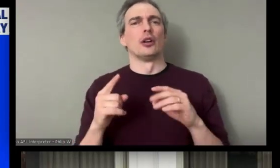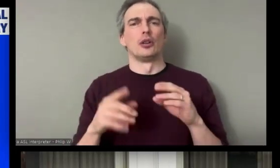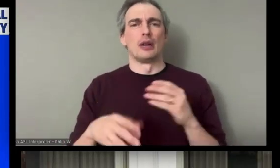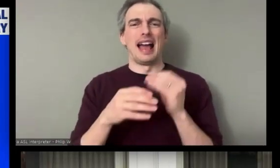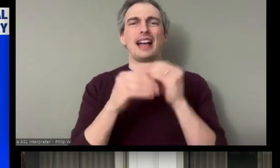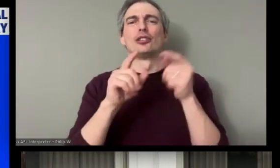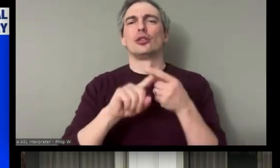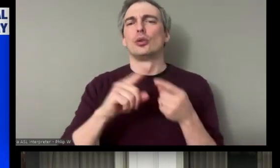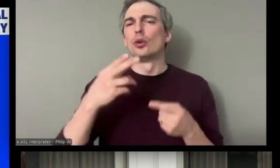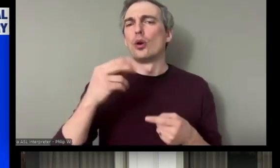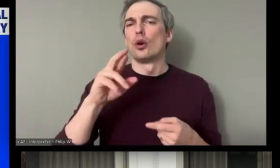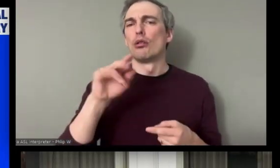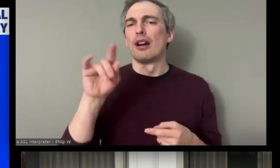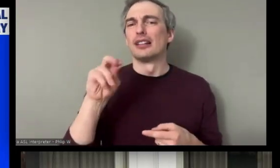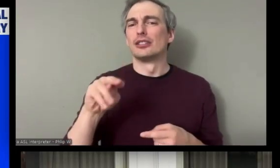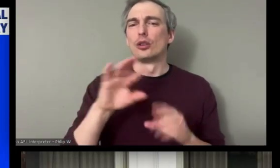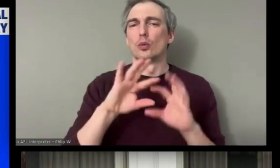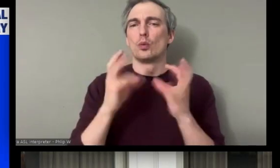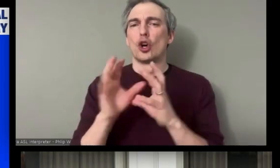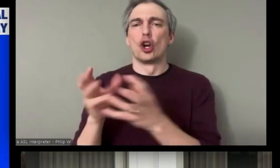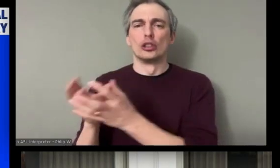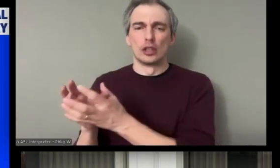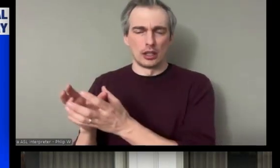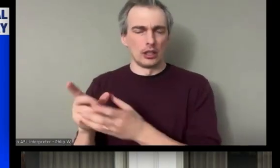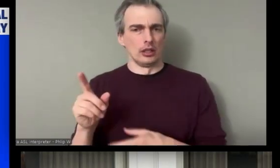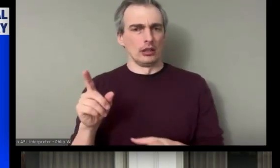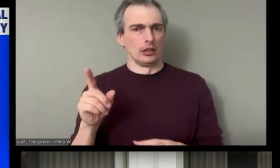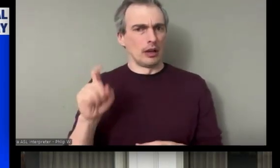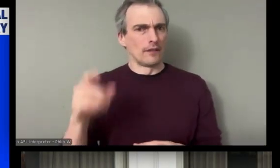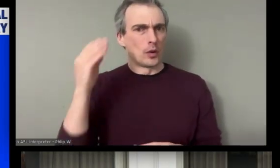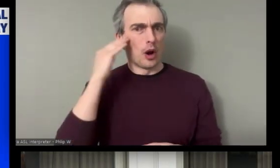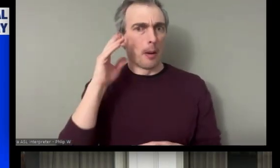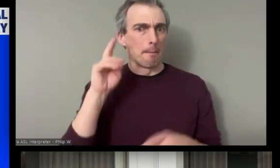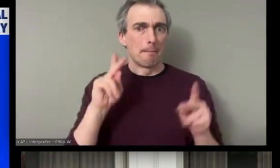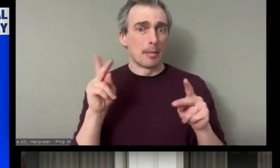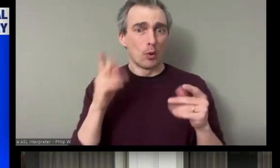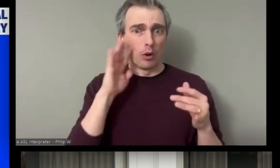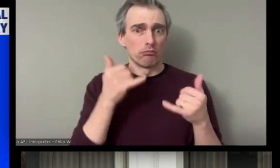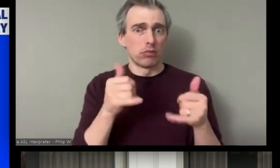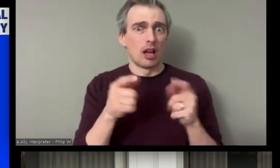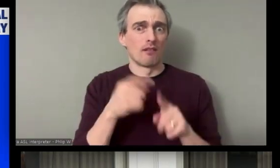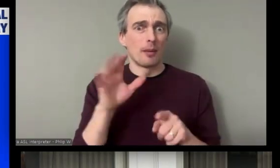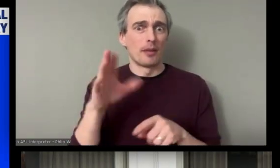So you need to have that implemented. So I think it's kind of neat that it does make you think about accessibility,